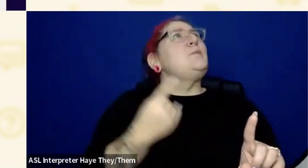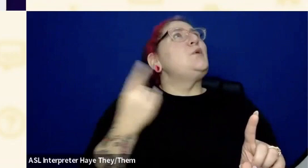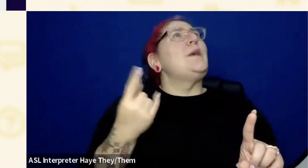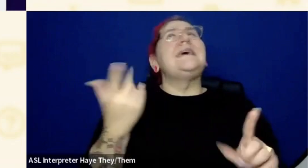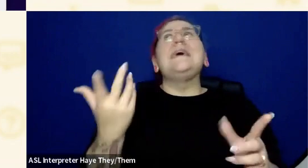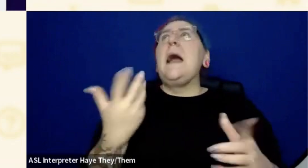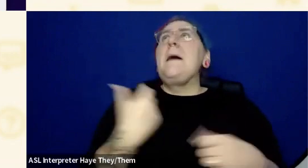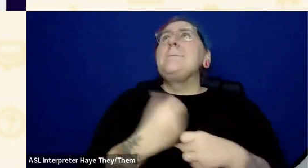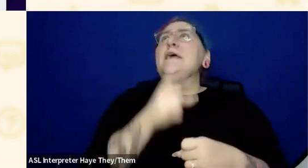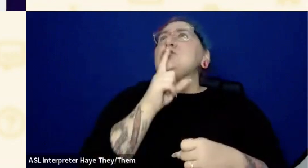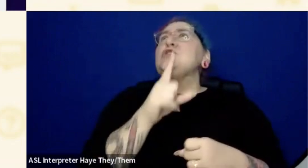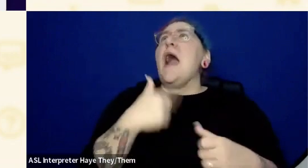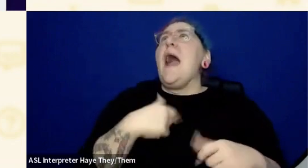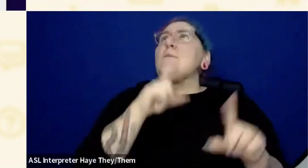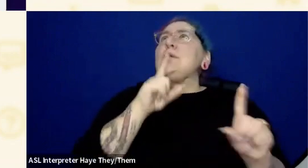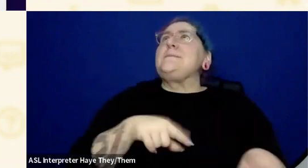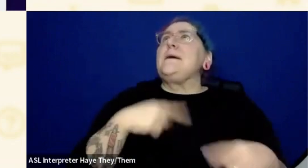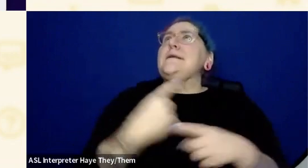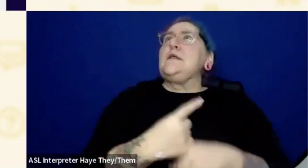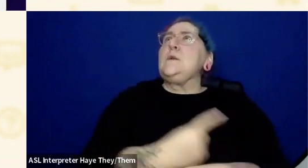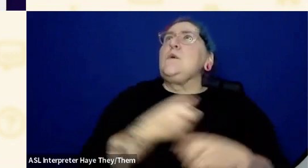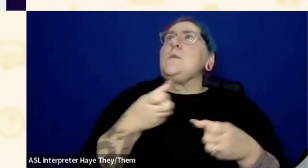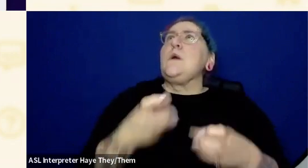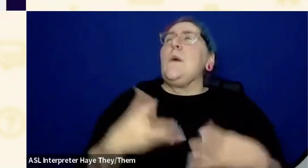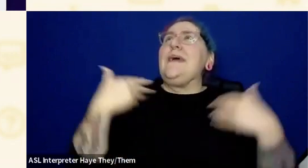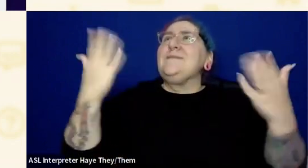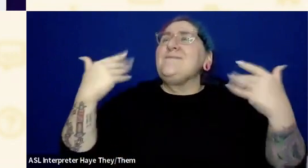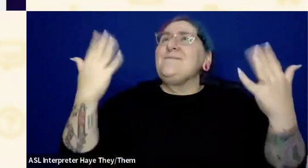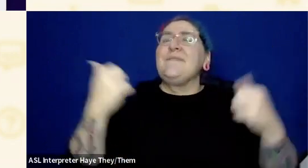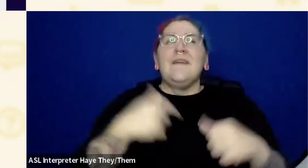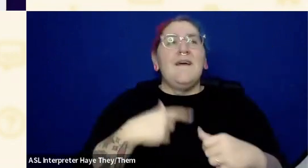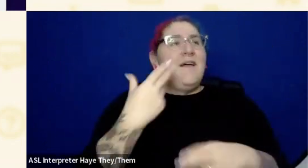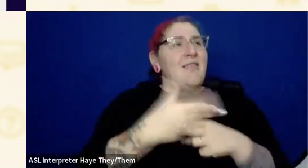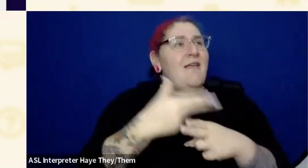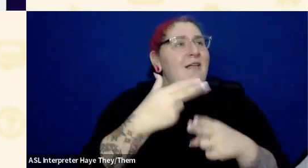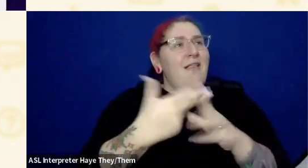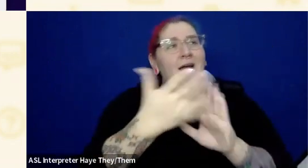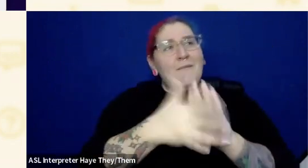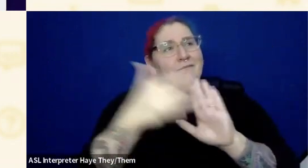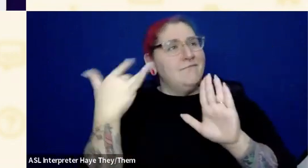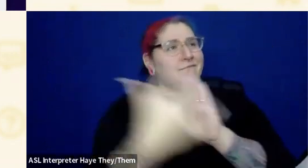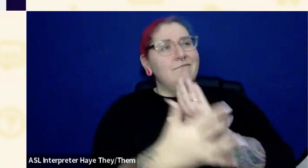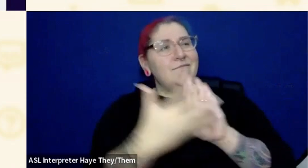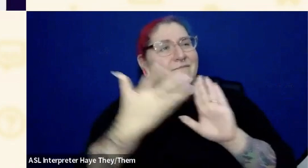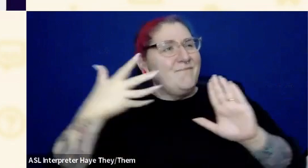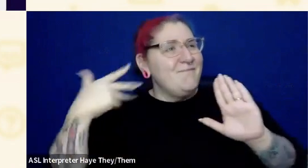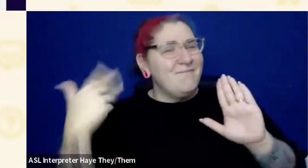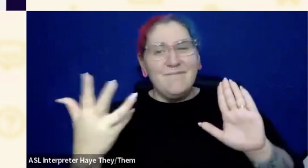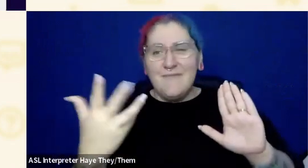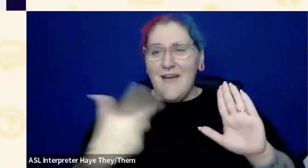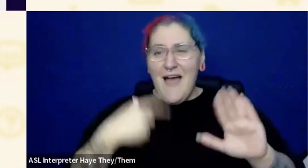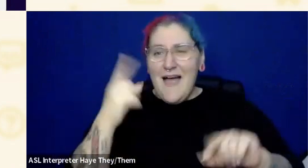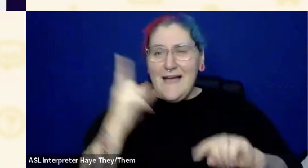Also a form using how to complete is easy to check with a visible label. Be kind to your user.